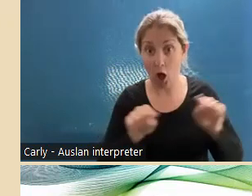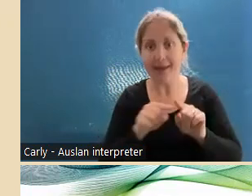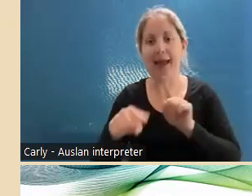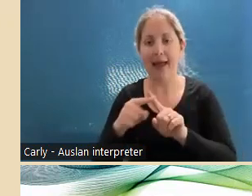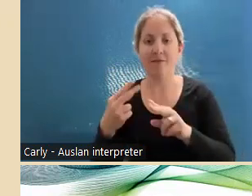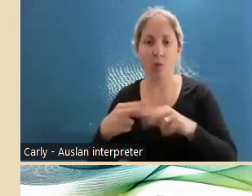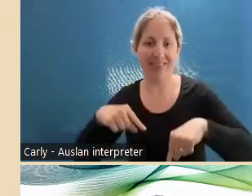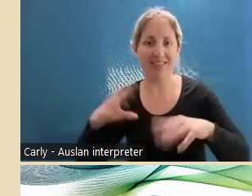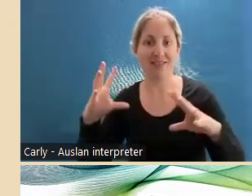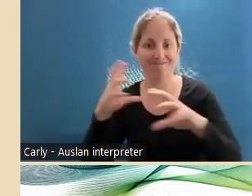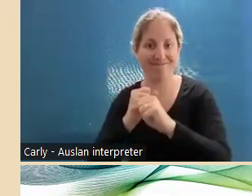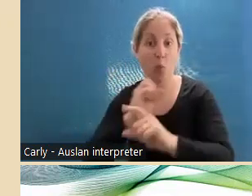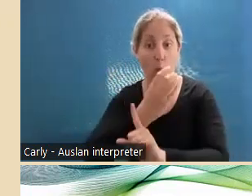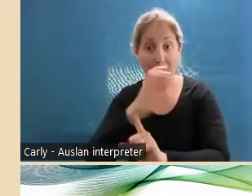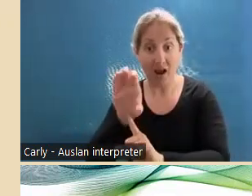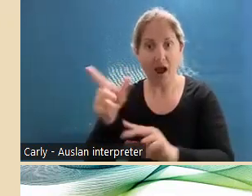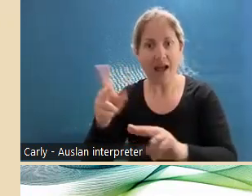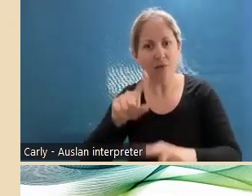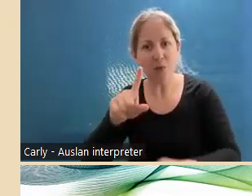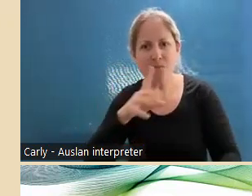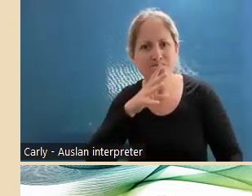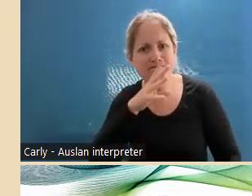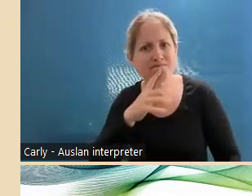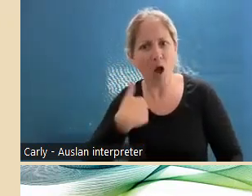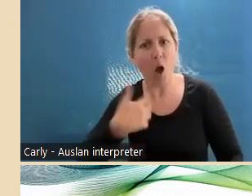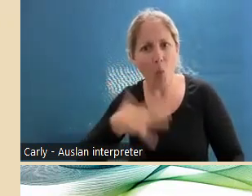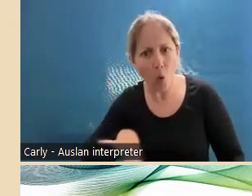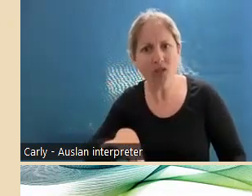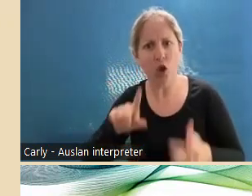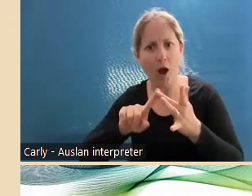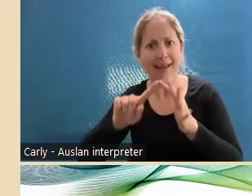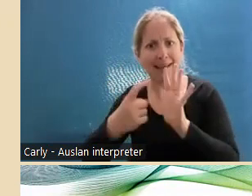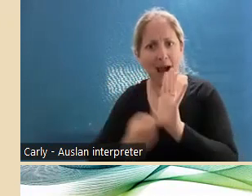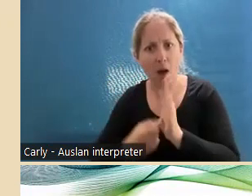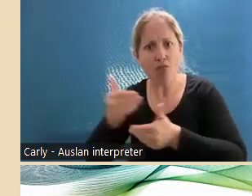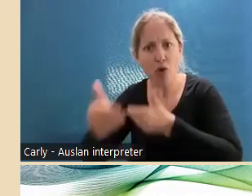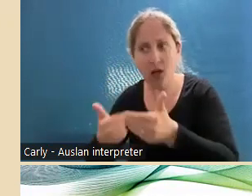can seek further information about the IER process from the Advice Service Information